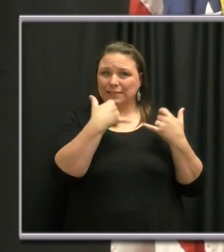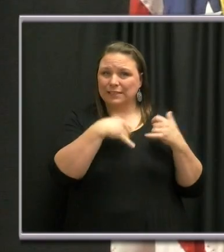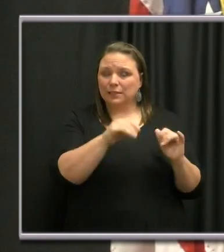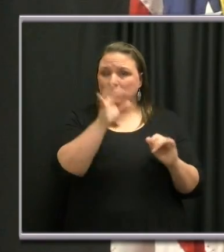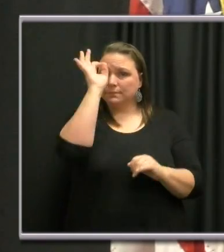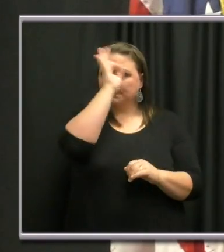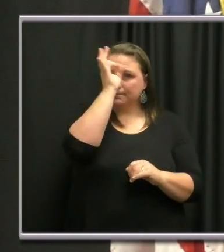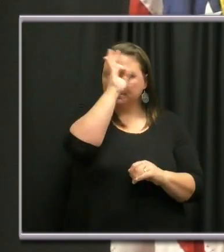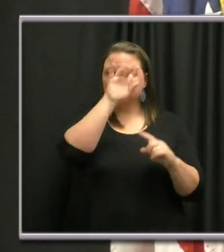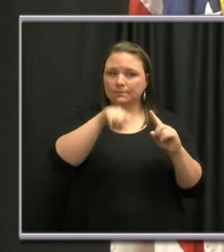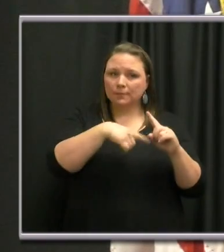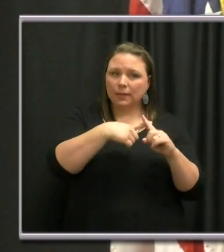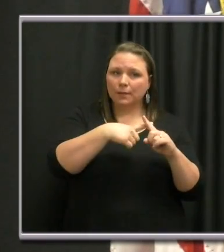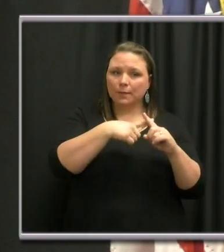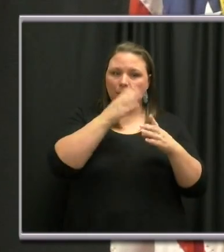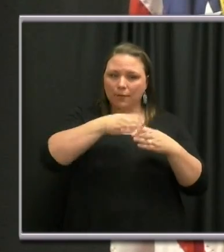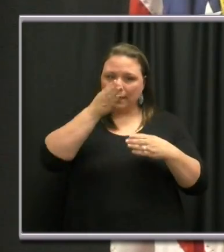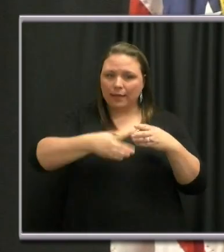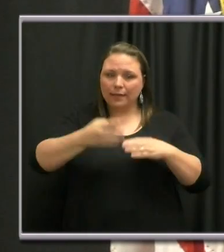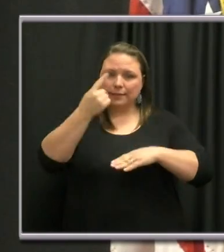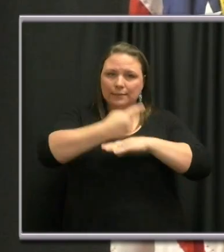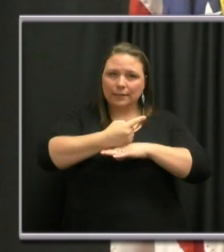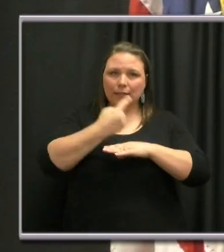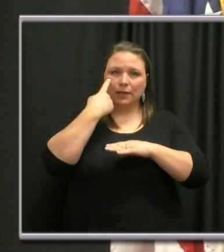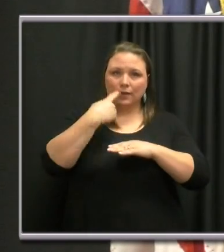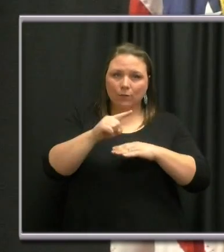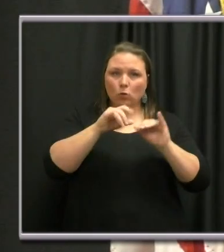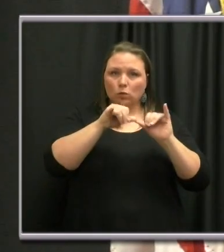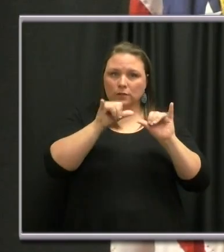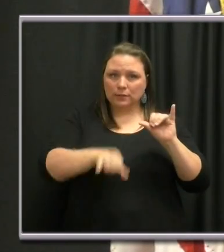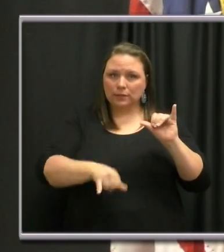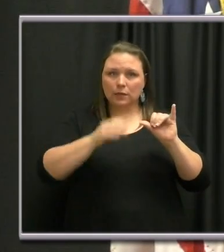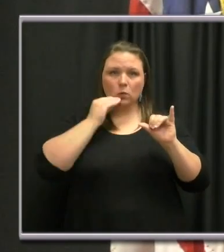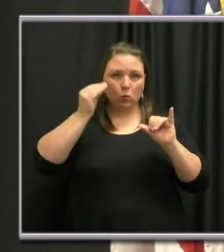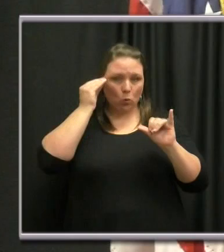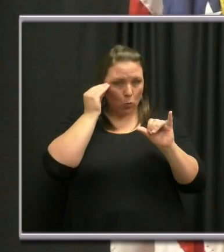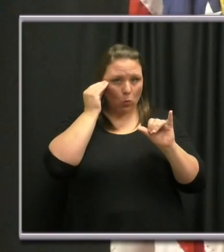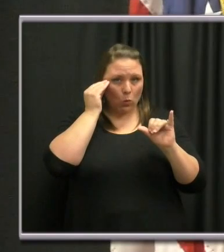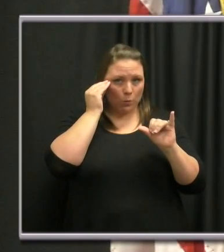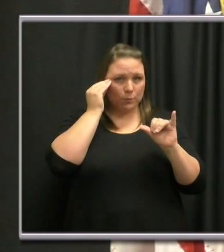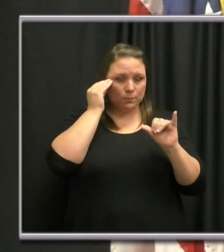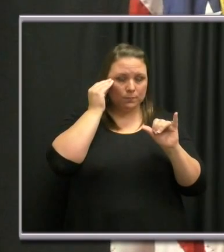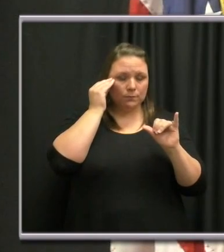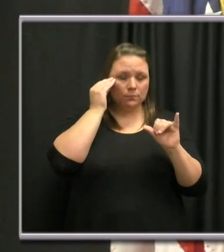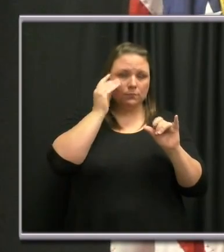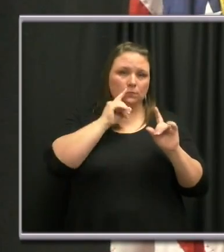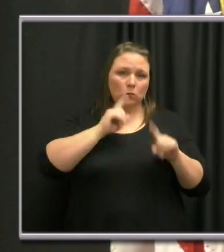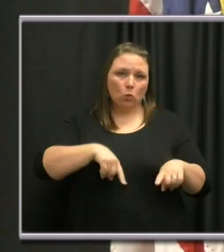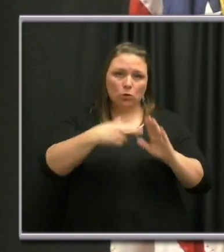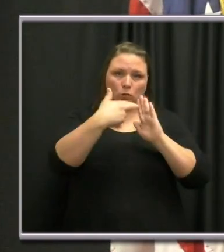THE EASY YOU ARE JUST MENTIONED WE STILL DON'T KNOW YET. WHAT